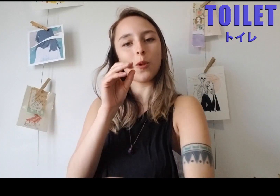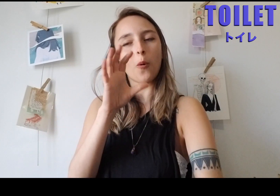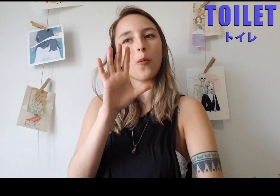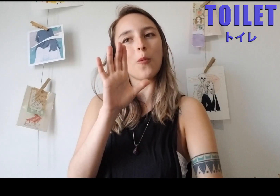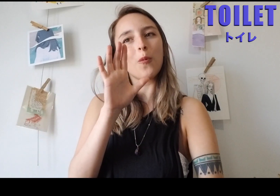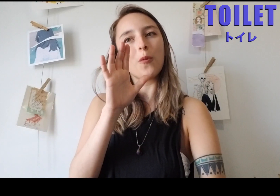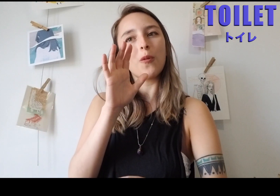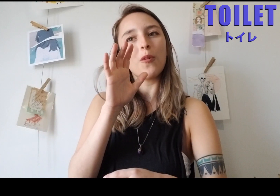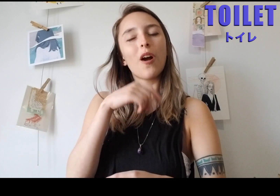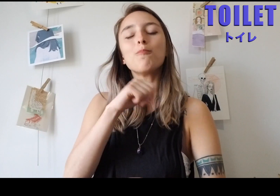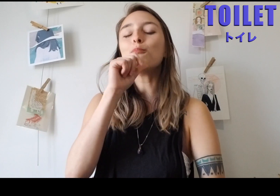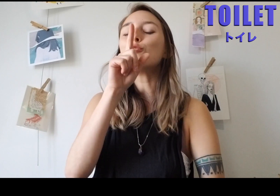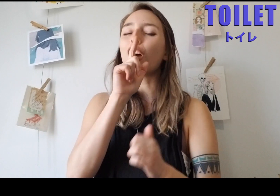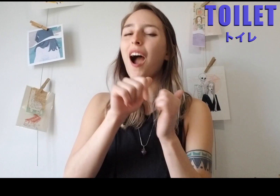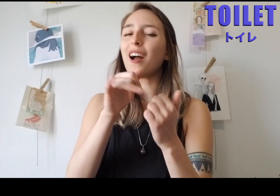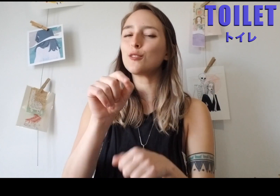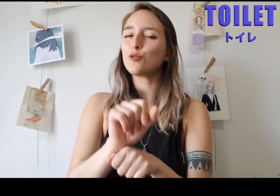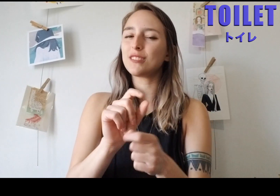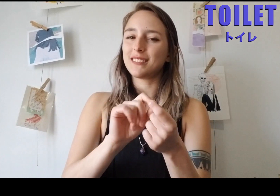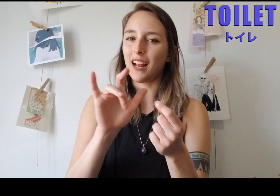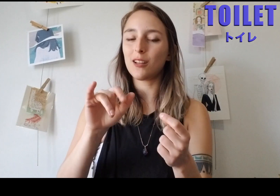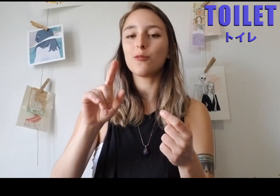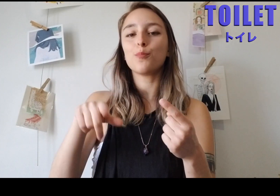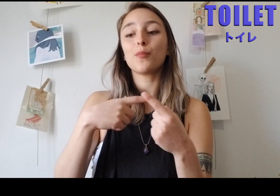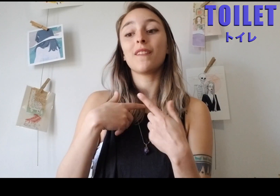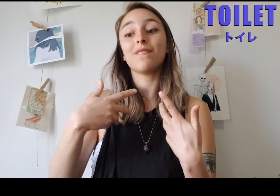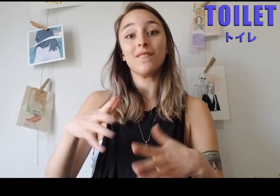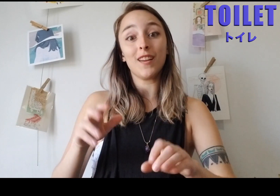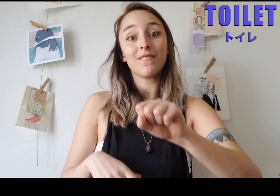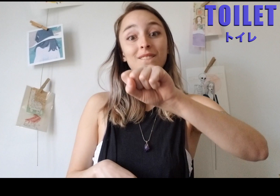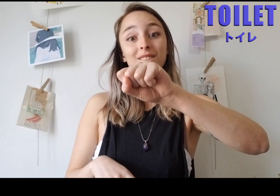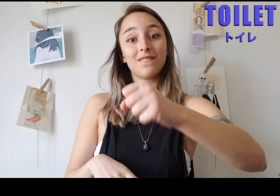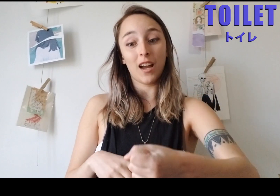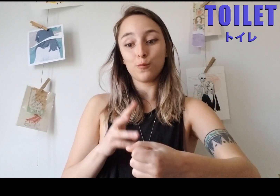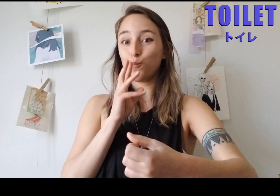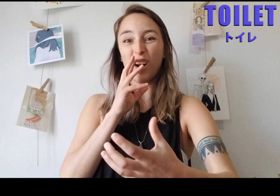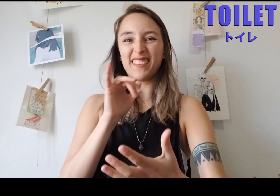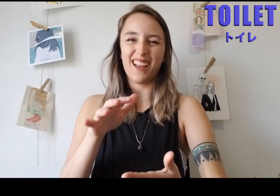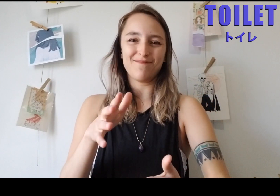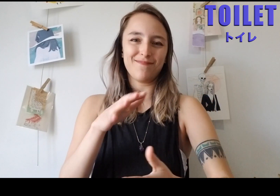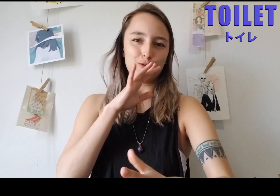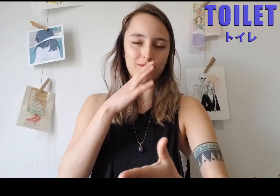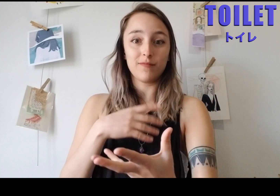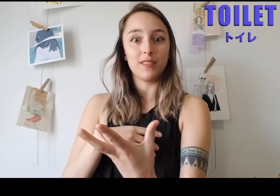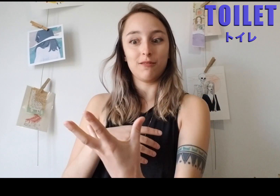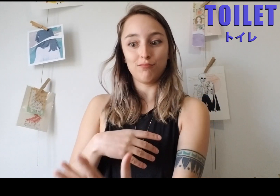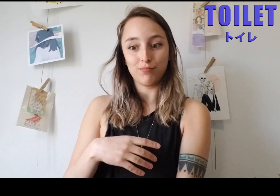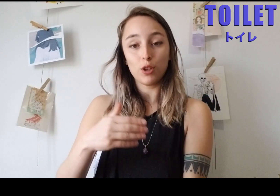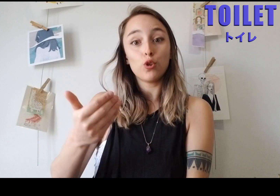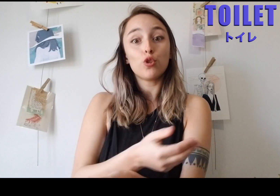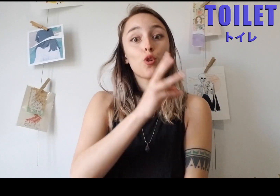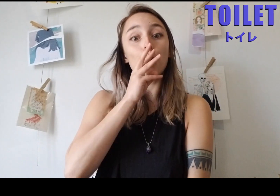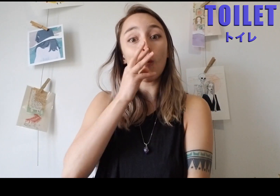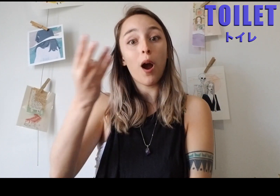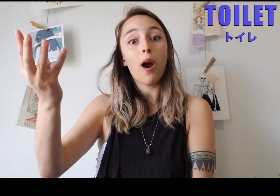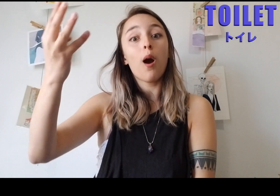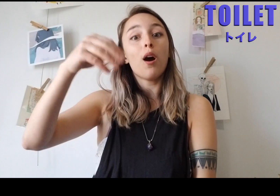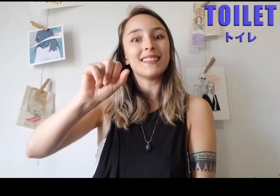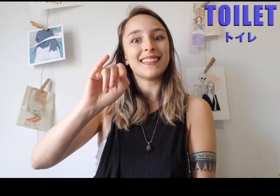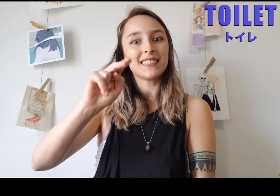So, I am not sure how it works exactly, but after you flush the toilet, the dirty water drains out of the bowl and new water flows into the sink first.